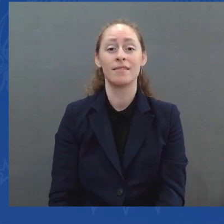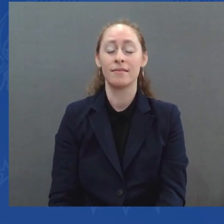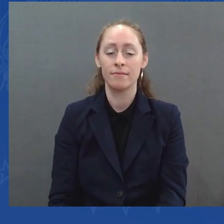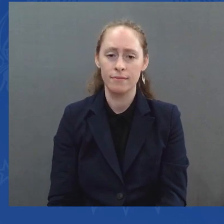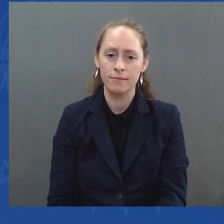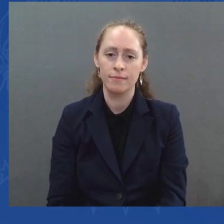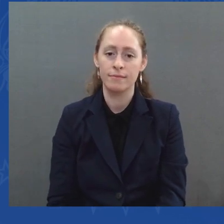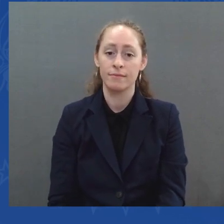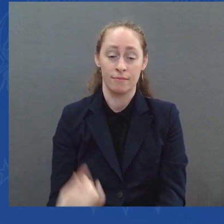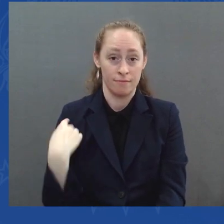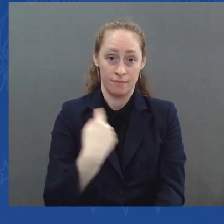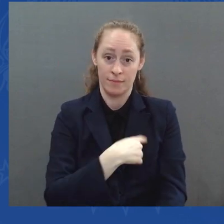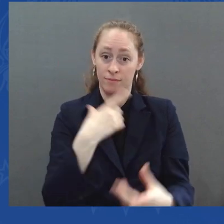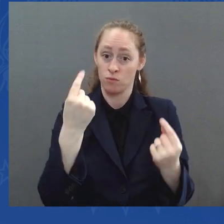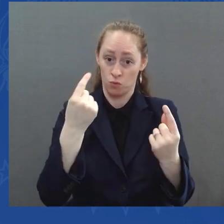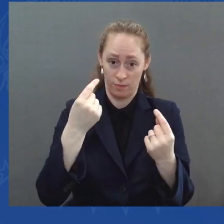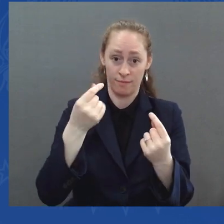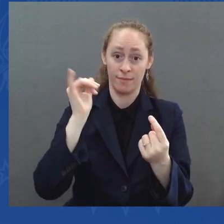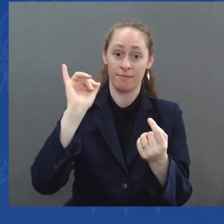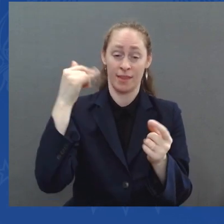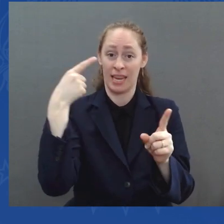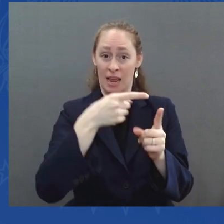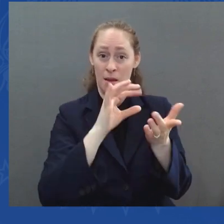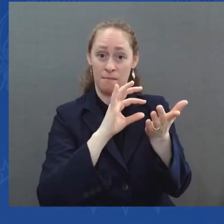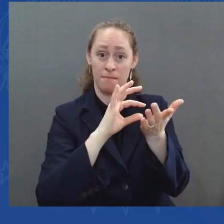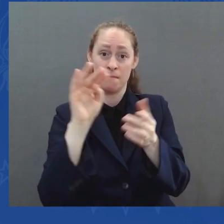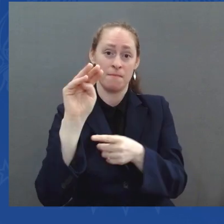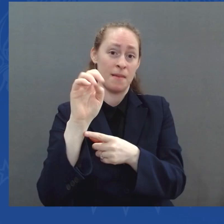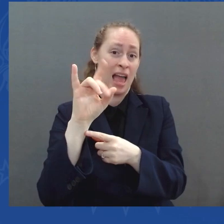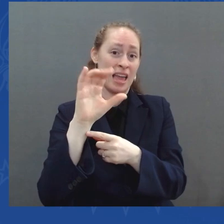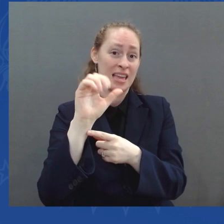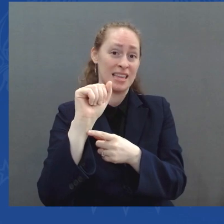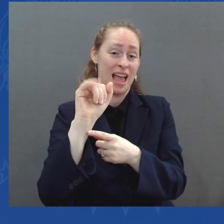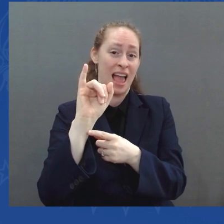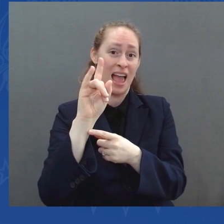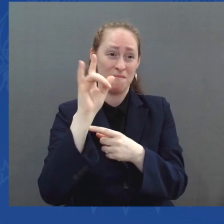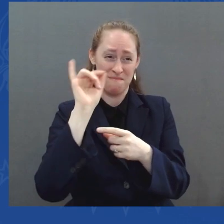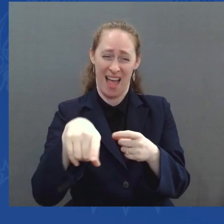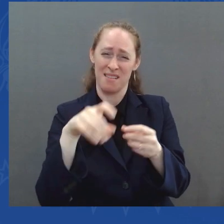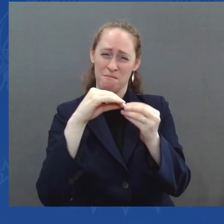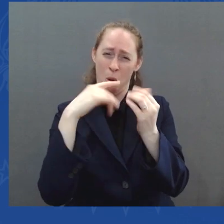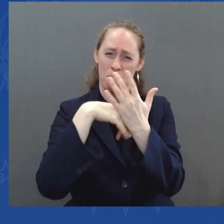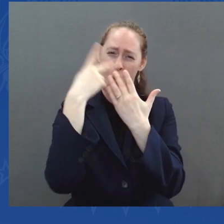And it has been mentioned over 31 million people